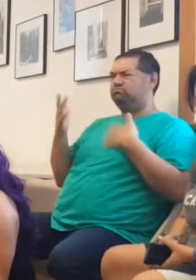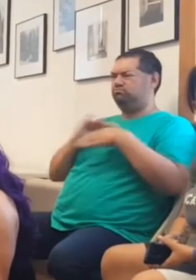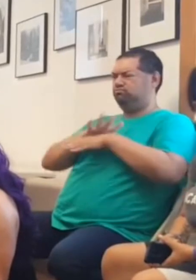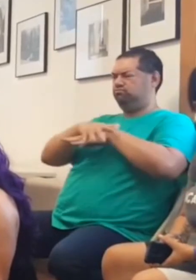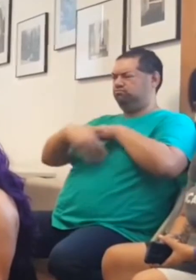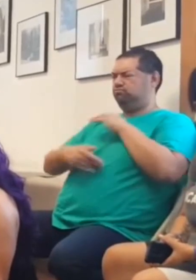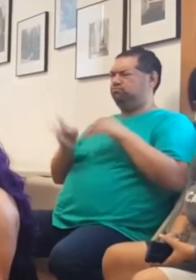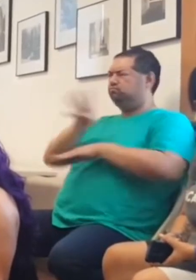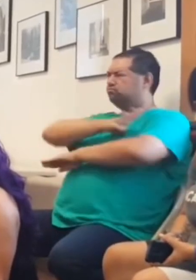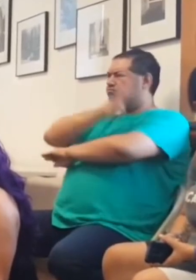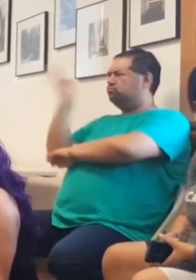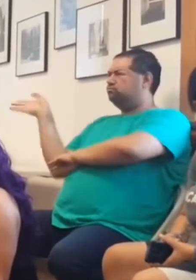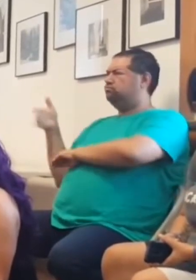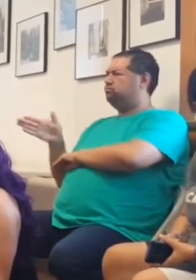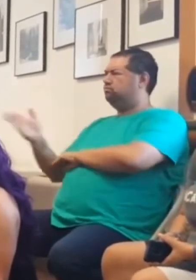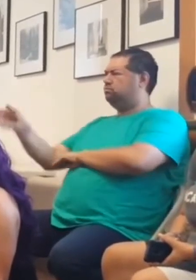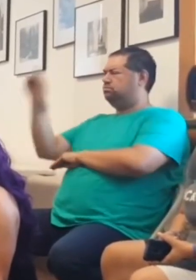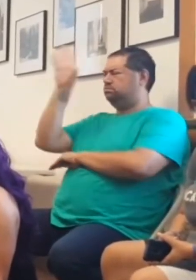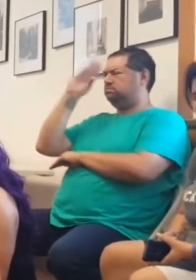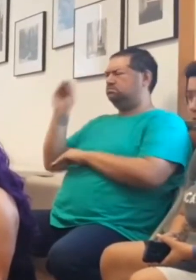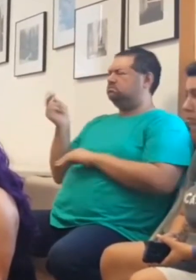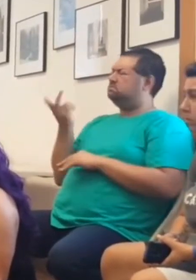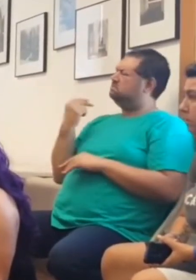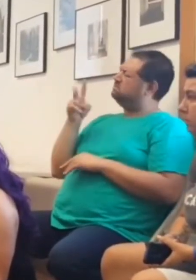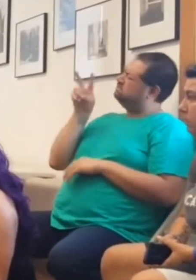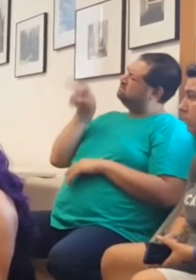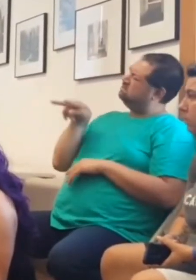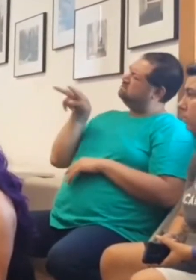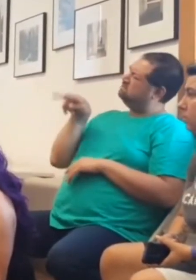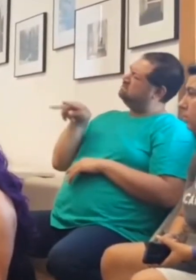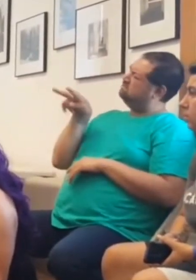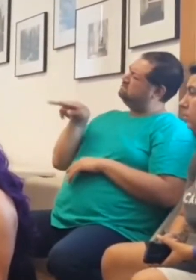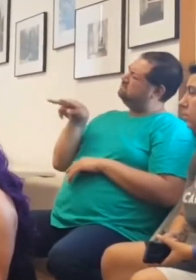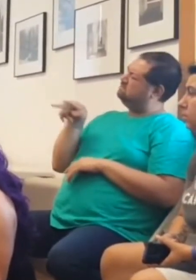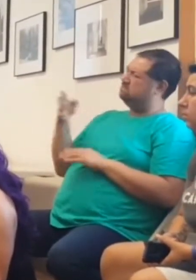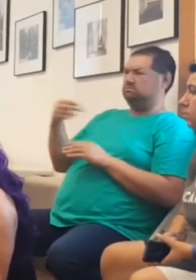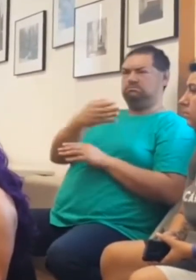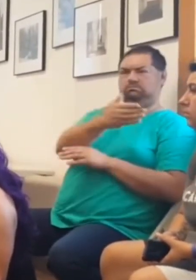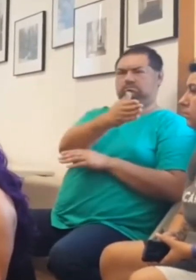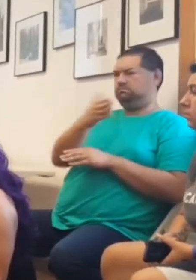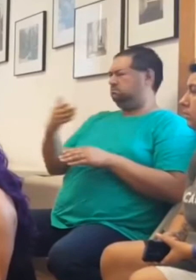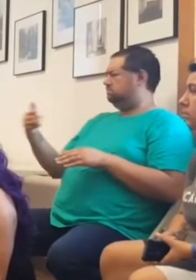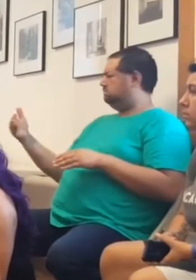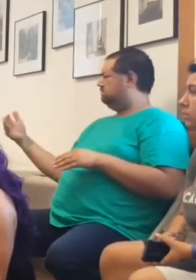For a long time, he watched the little blue fish swim back and forth with his new scale